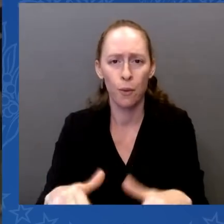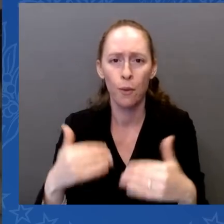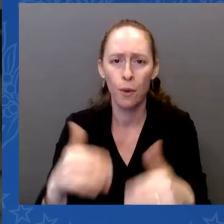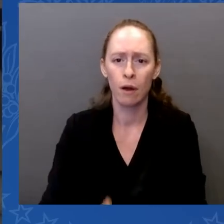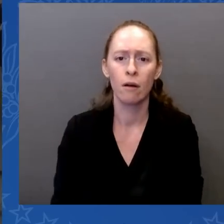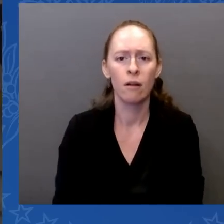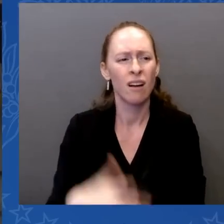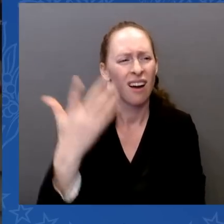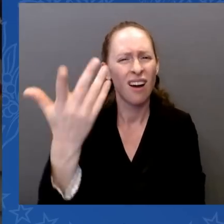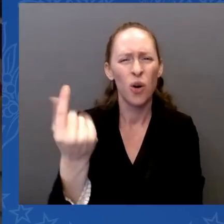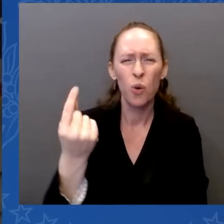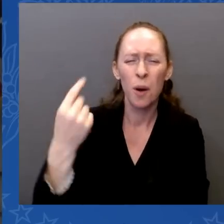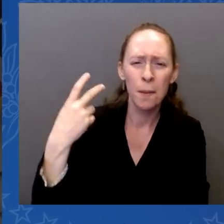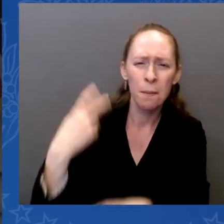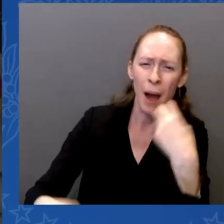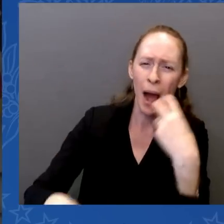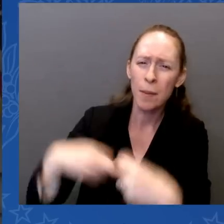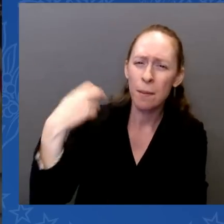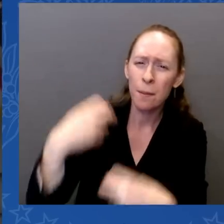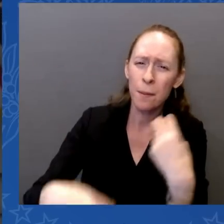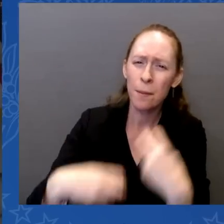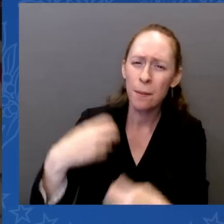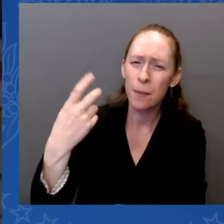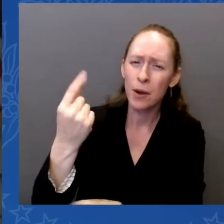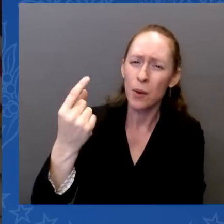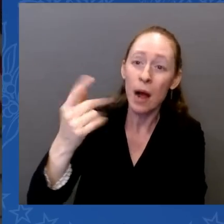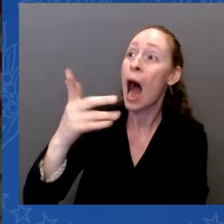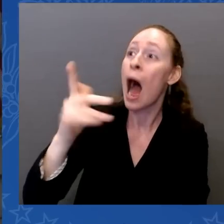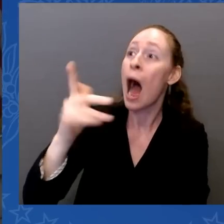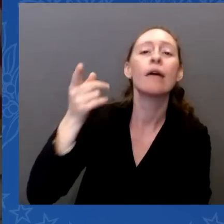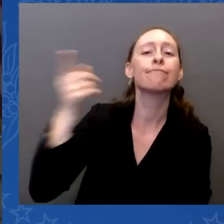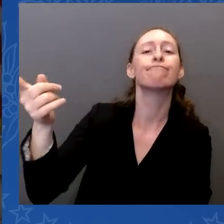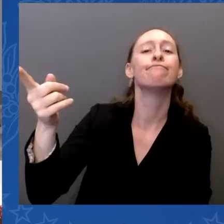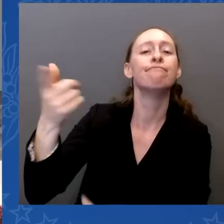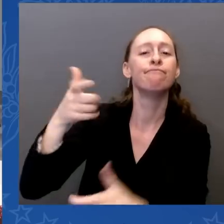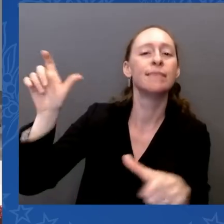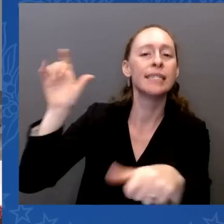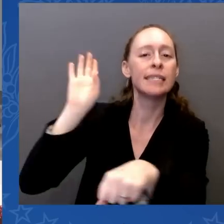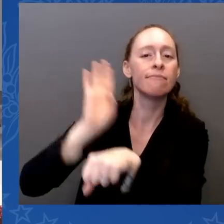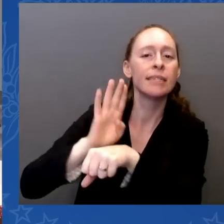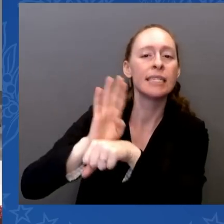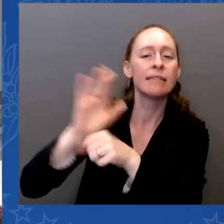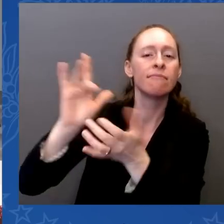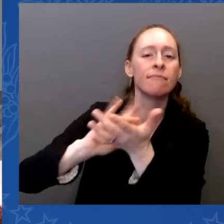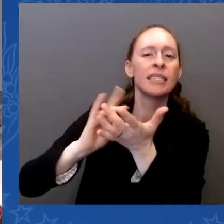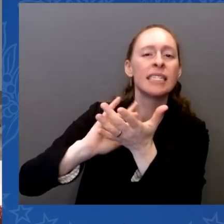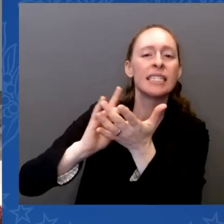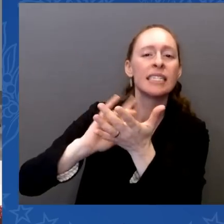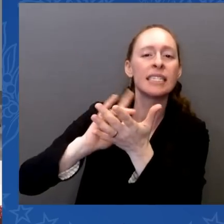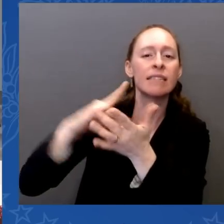Not this year. This year, the American people won, and Big Pharma lost.